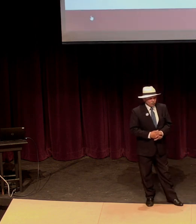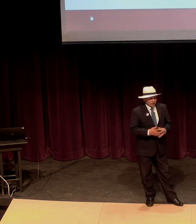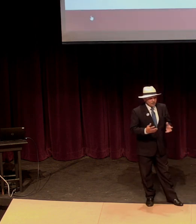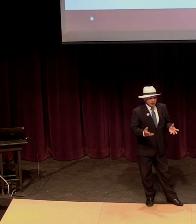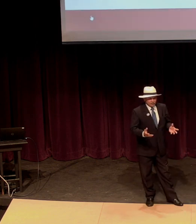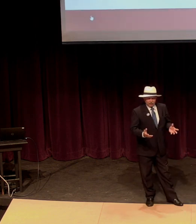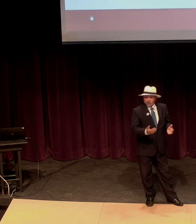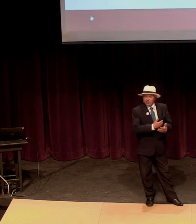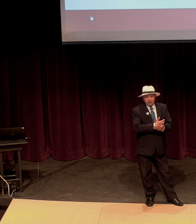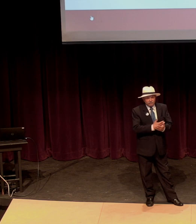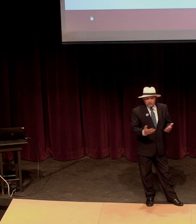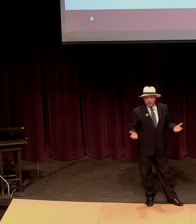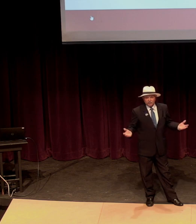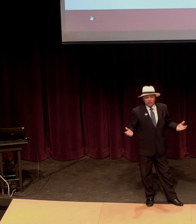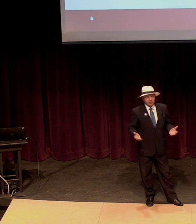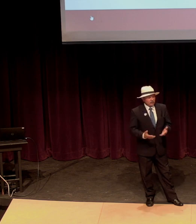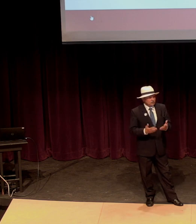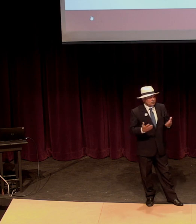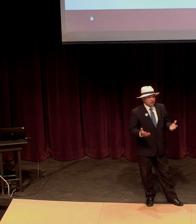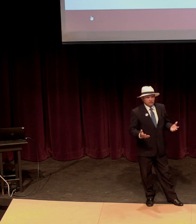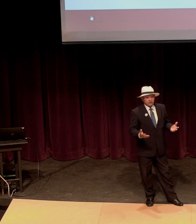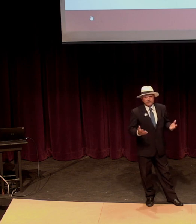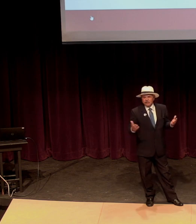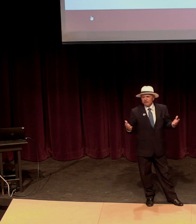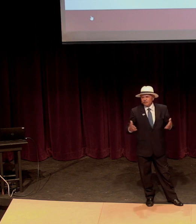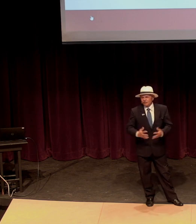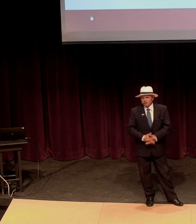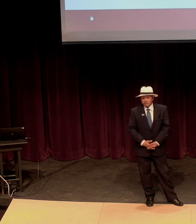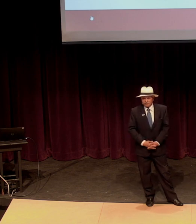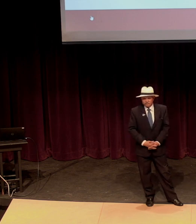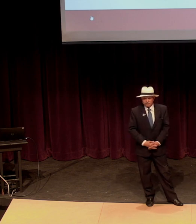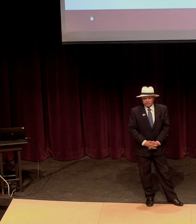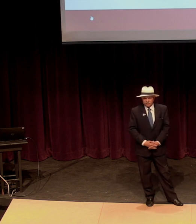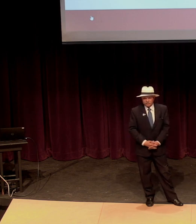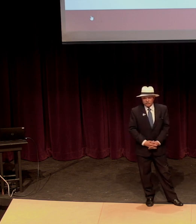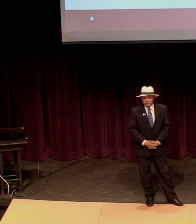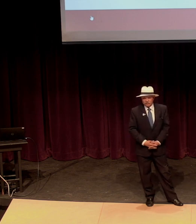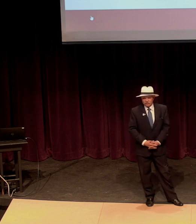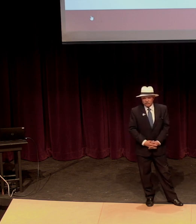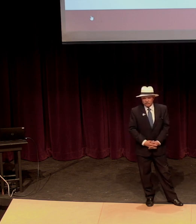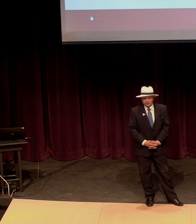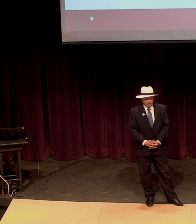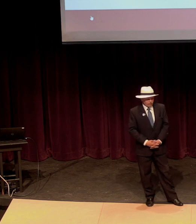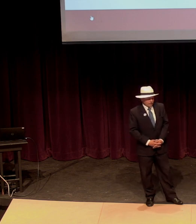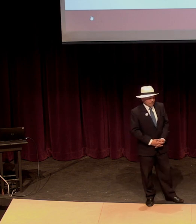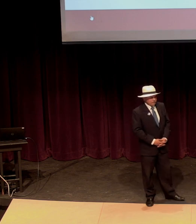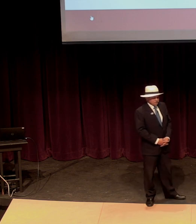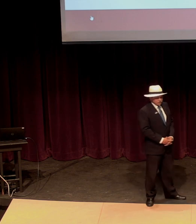about budgets later owned but I wanted to give you the context of why is it happening? Every committee college in California